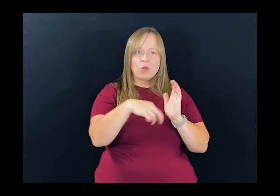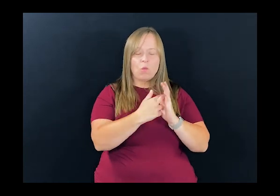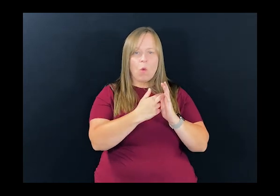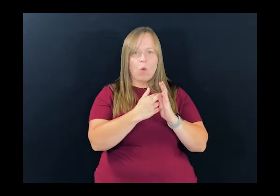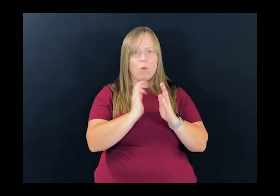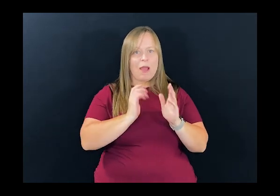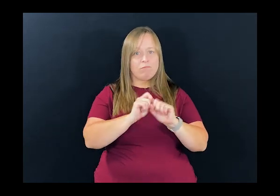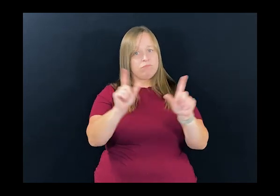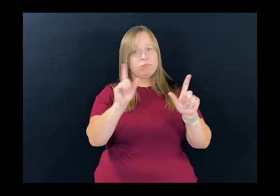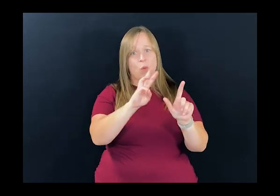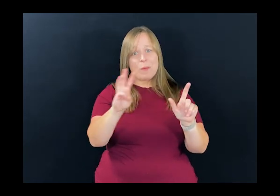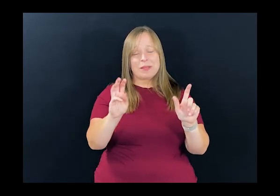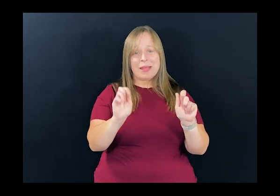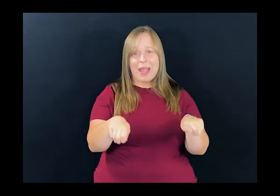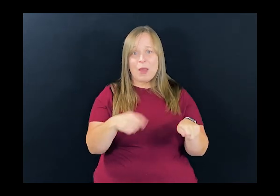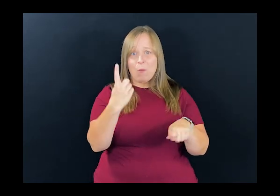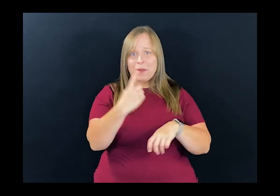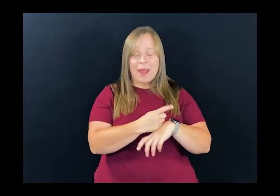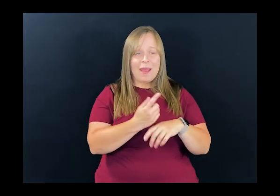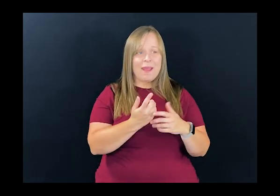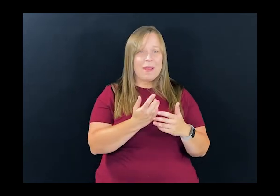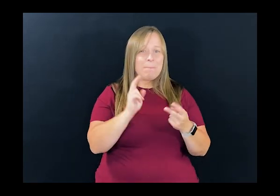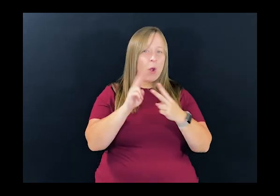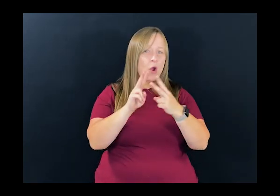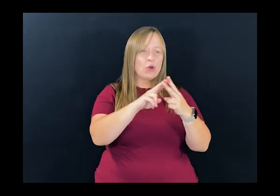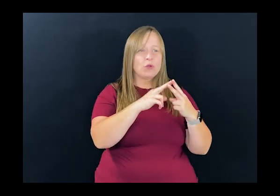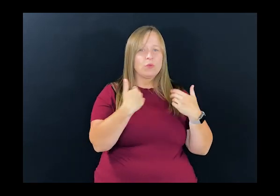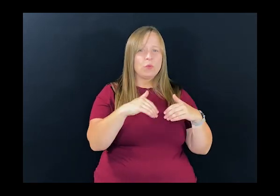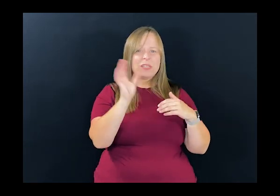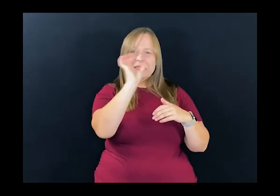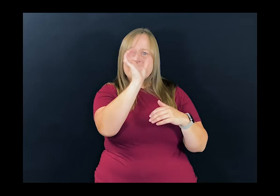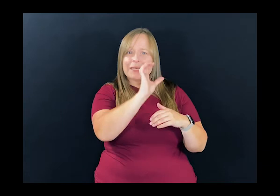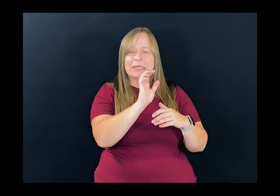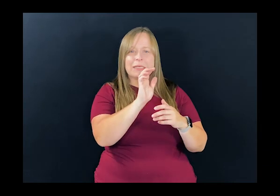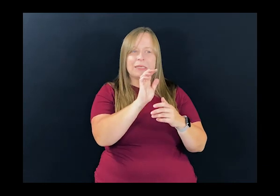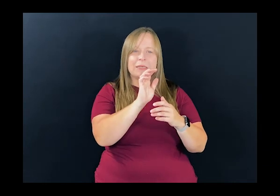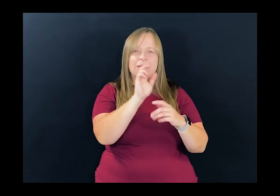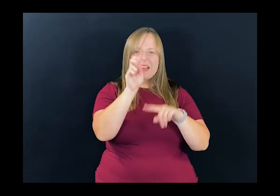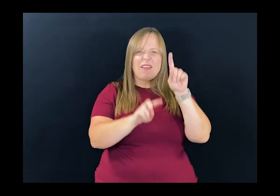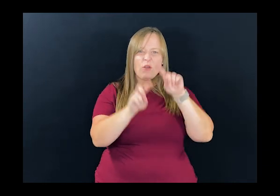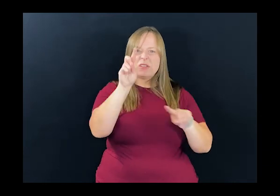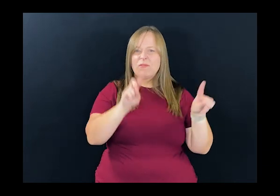You can go to our website, because we have partners who are seeking to diversify,